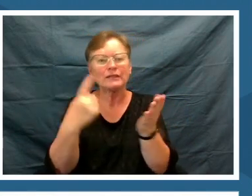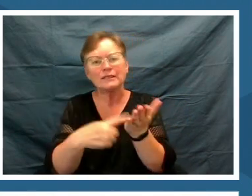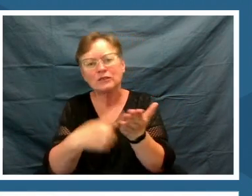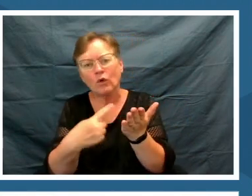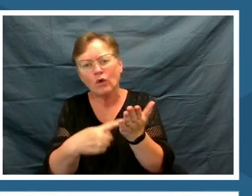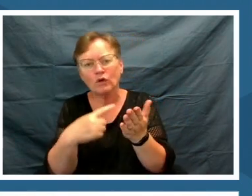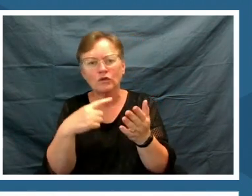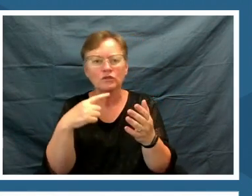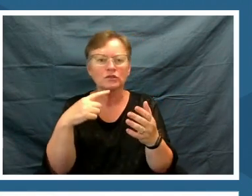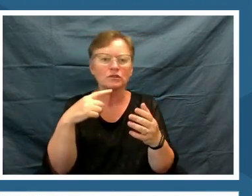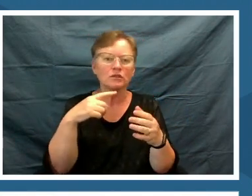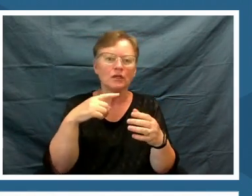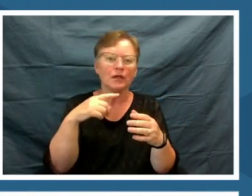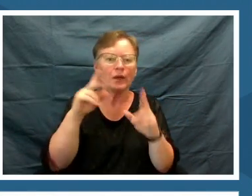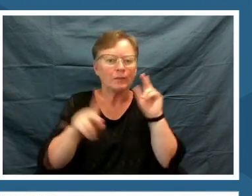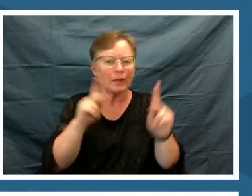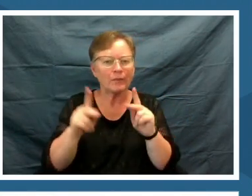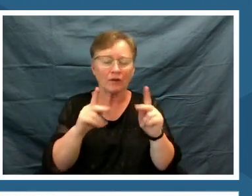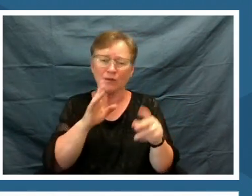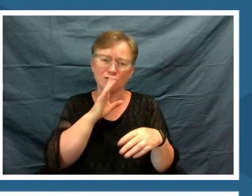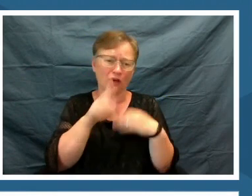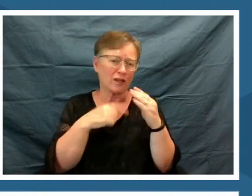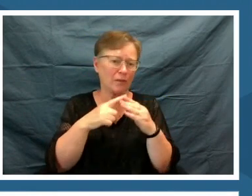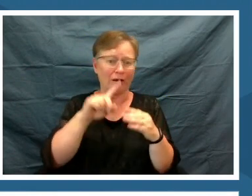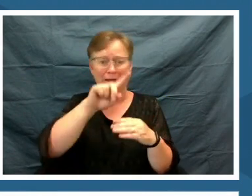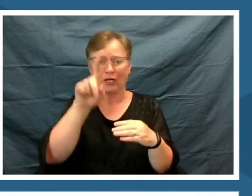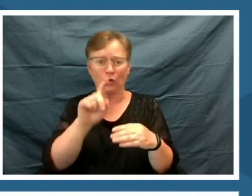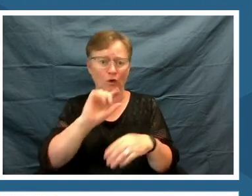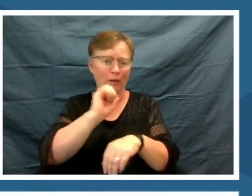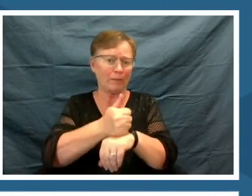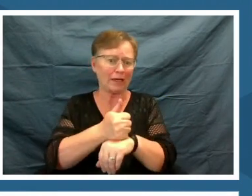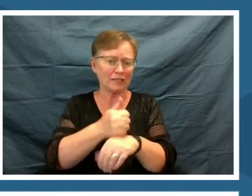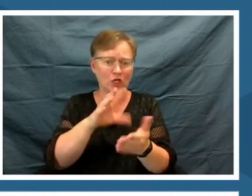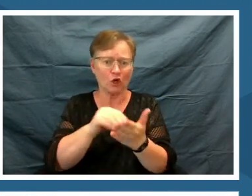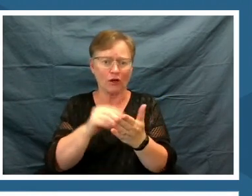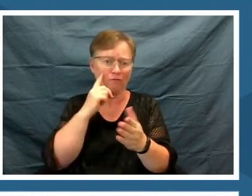inquiry-based learning for quite a long